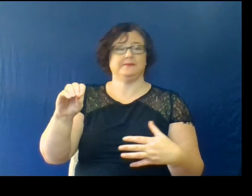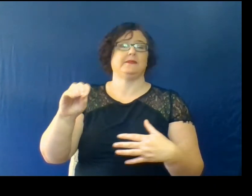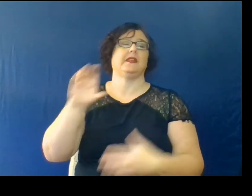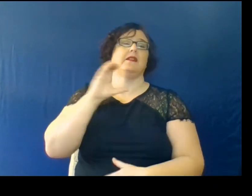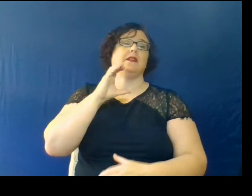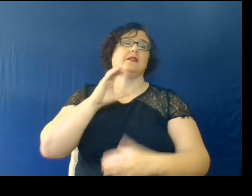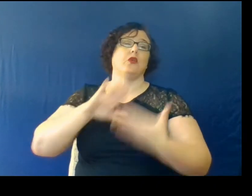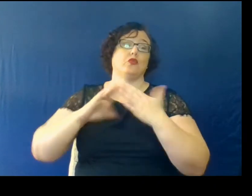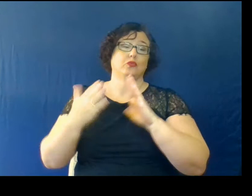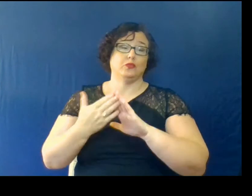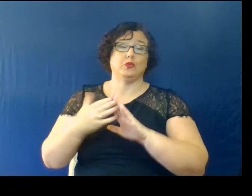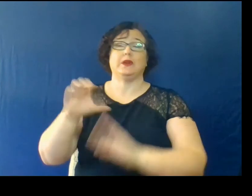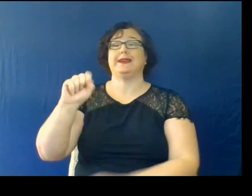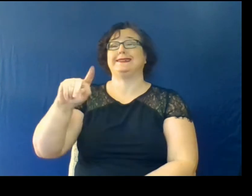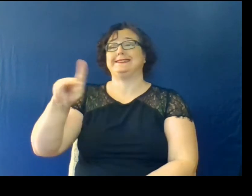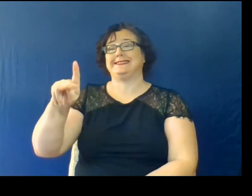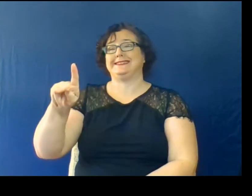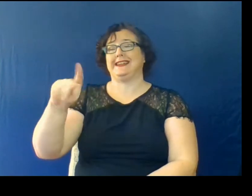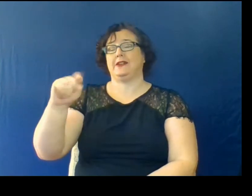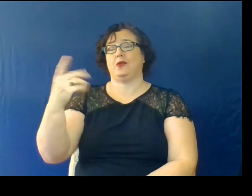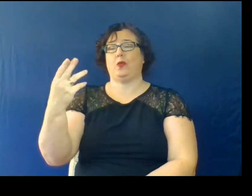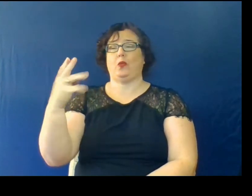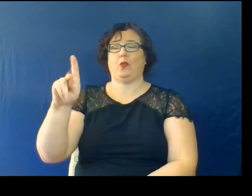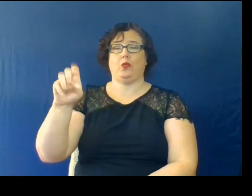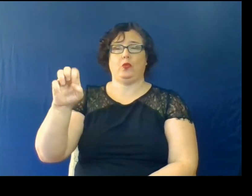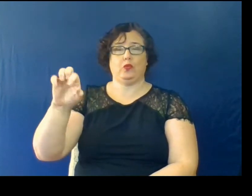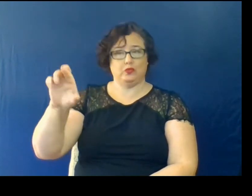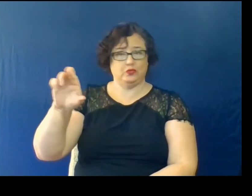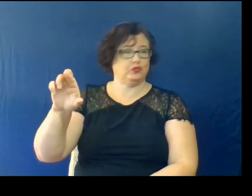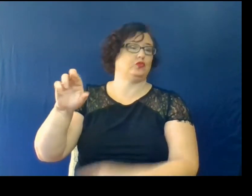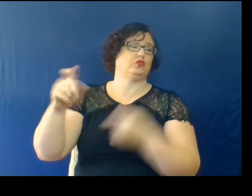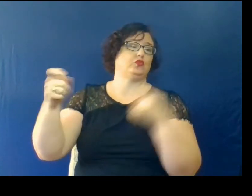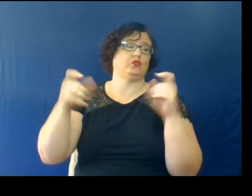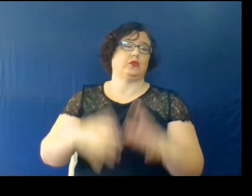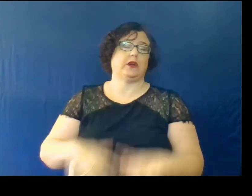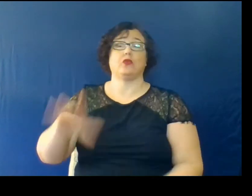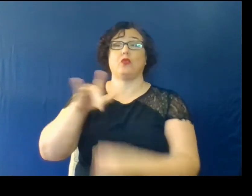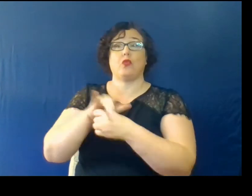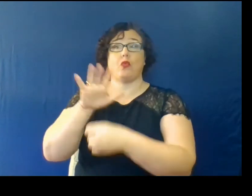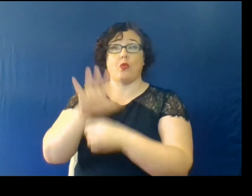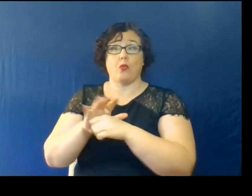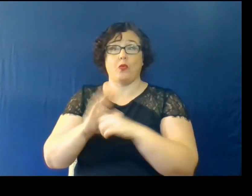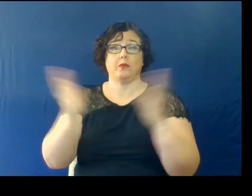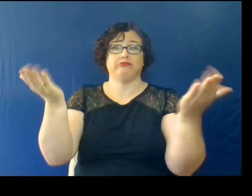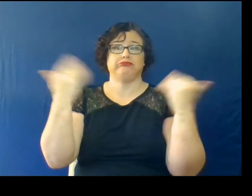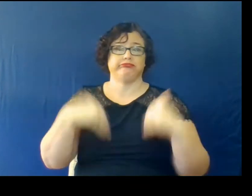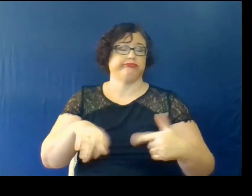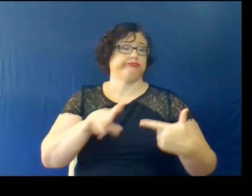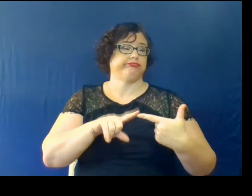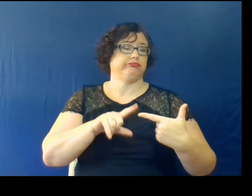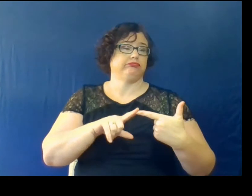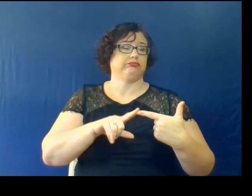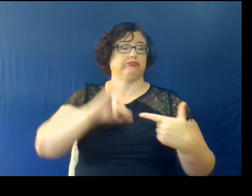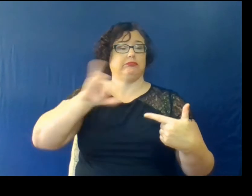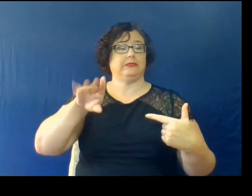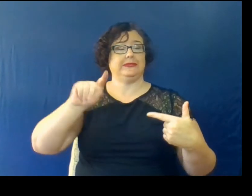We have Janet LaBreck who is the founder of Synergy Consulting Company and the